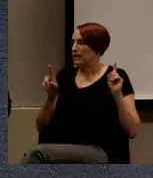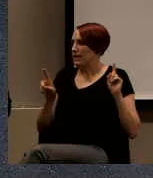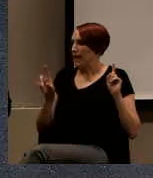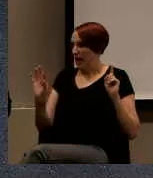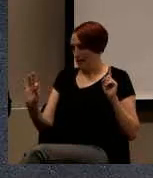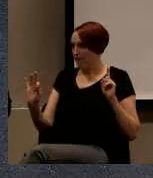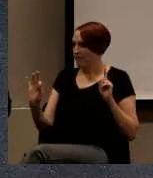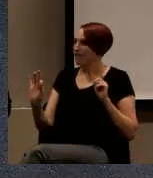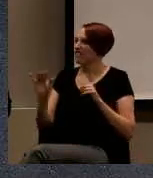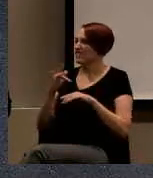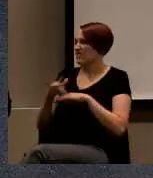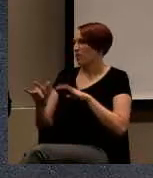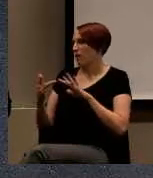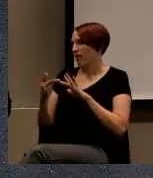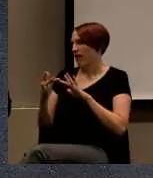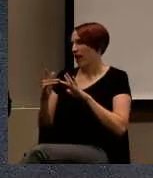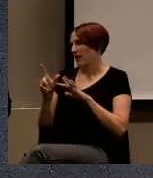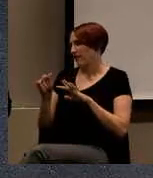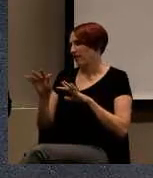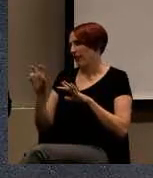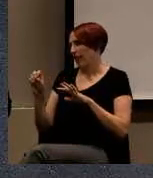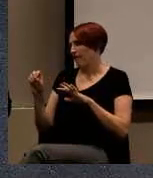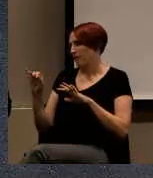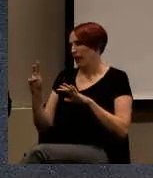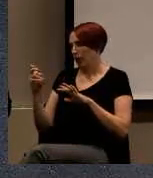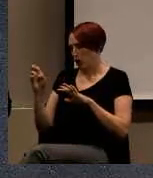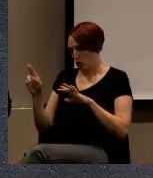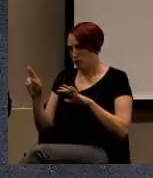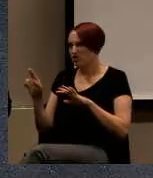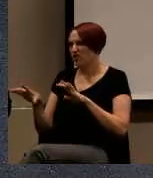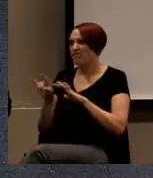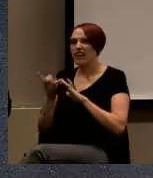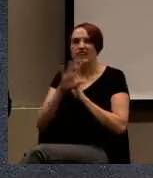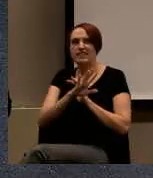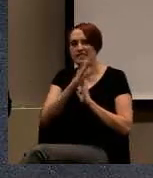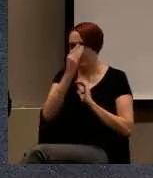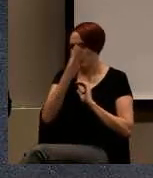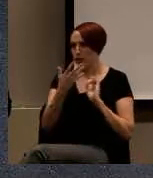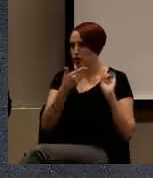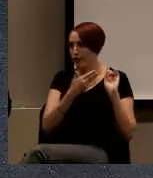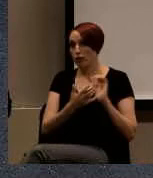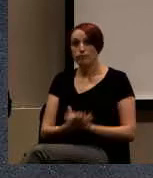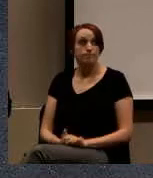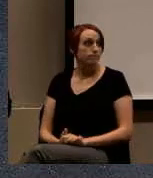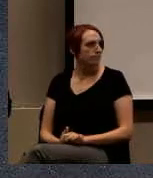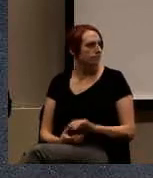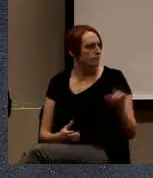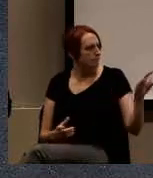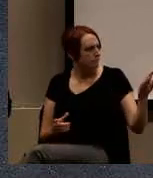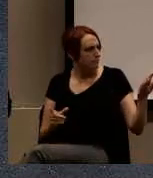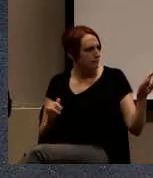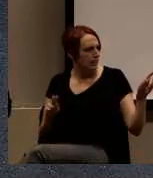Binder link online, and so that would have his contact information as well. And Linda, you have a question?